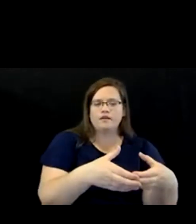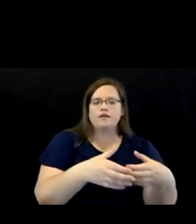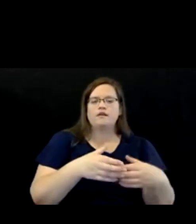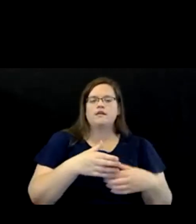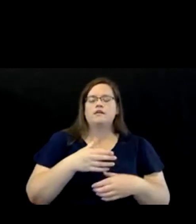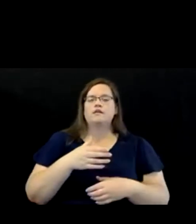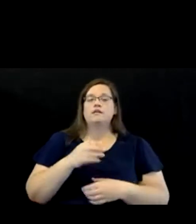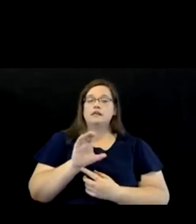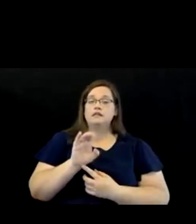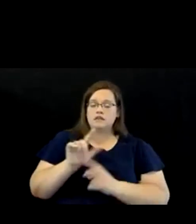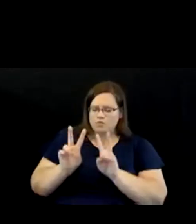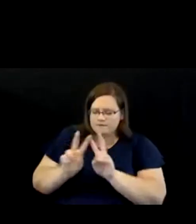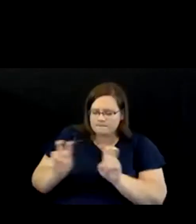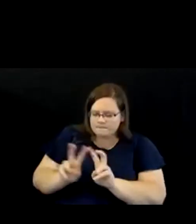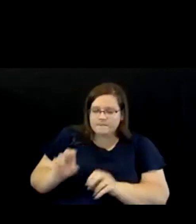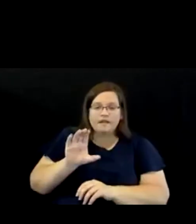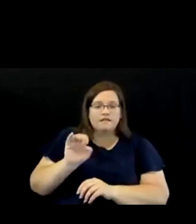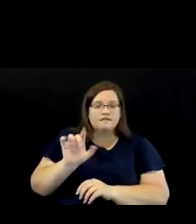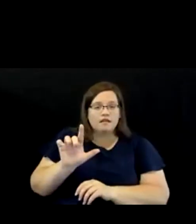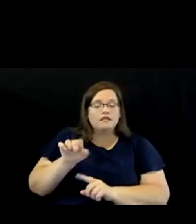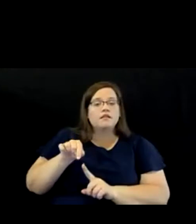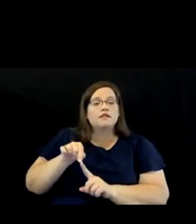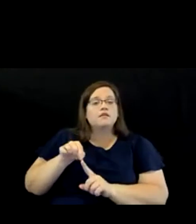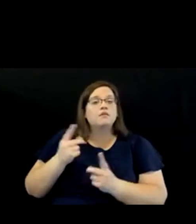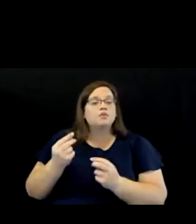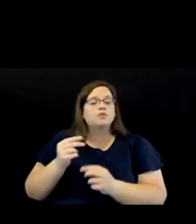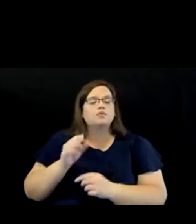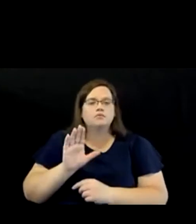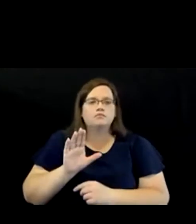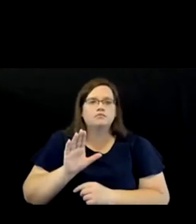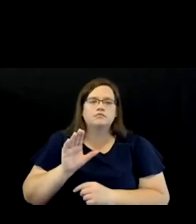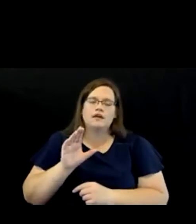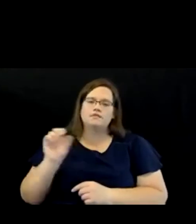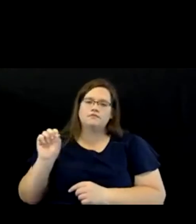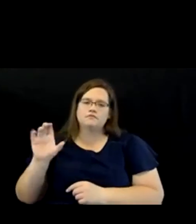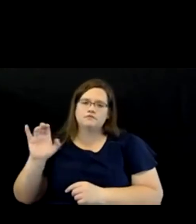look at a CIL, one of the things we're going to do is check on the